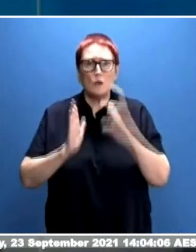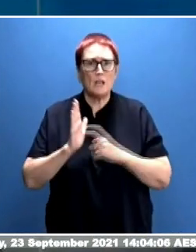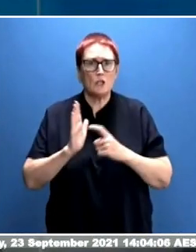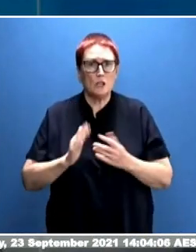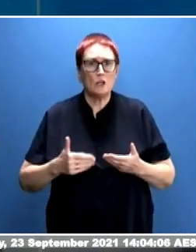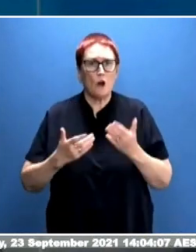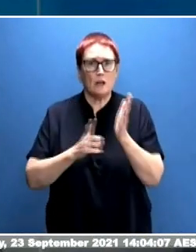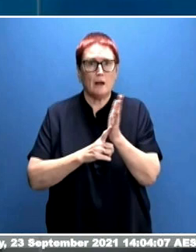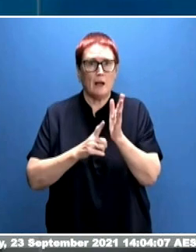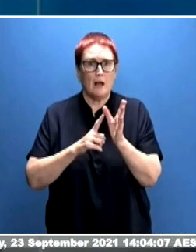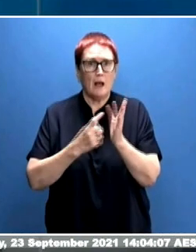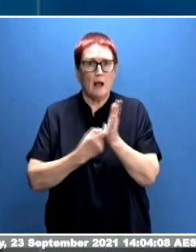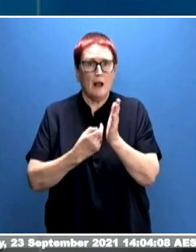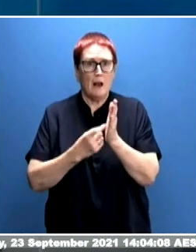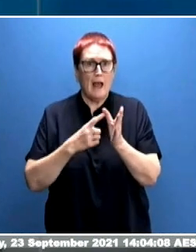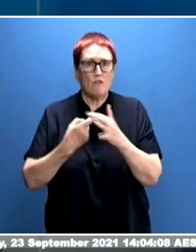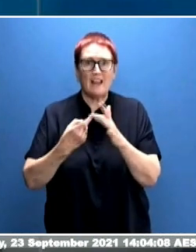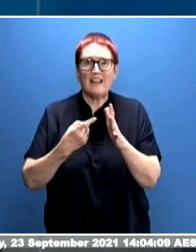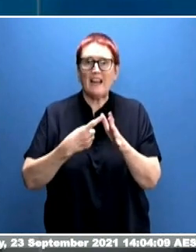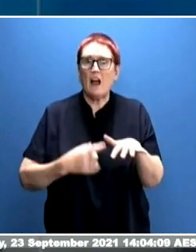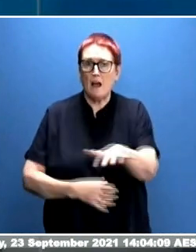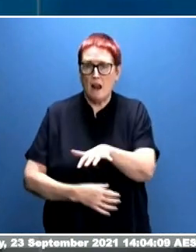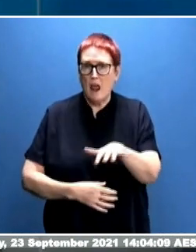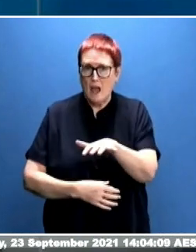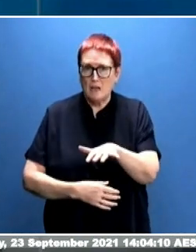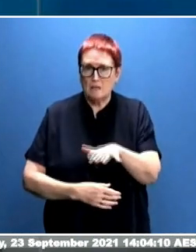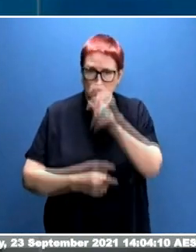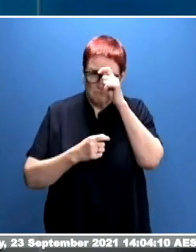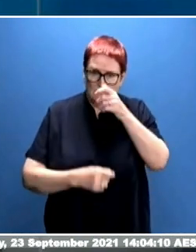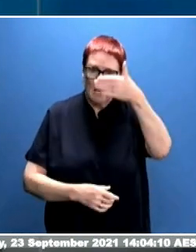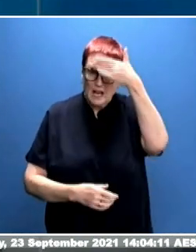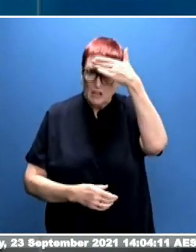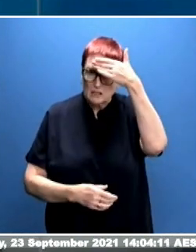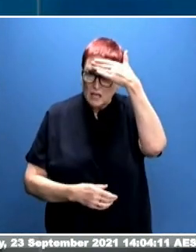on Larrakia land and pay my respects to Elders past, present and future,